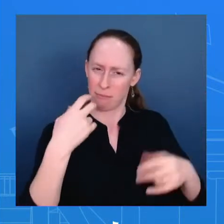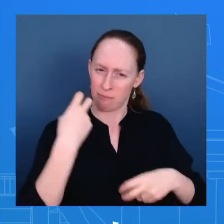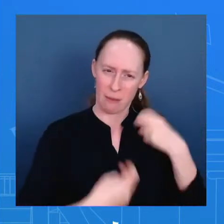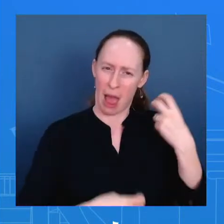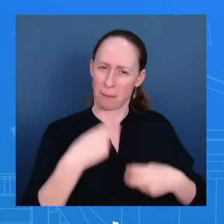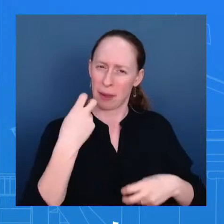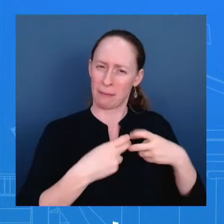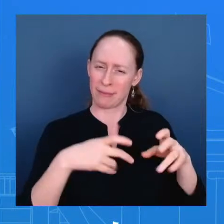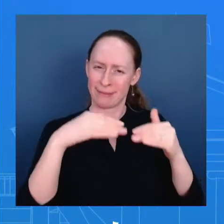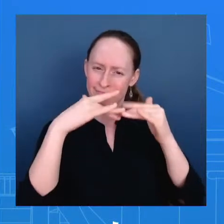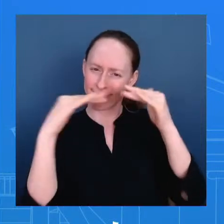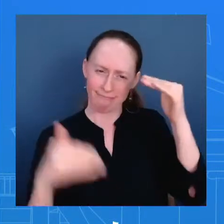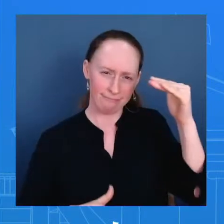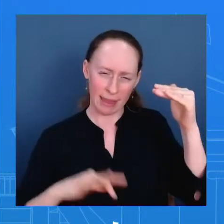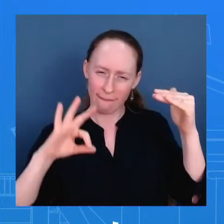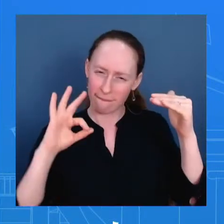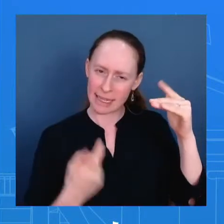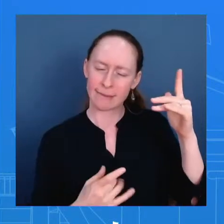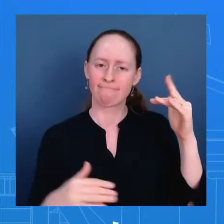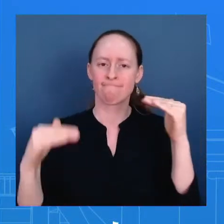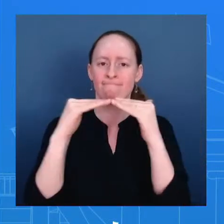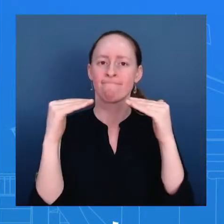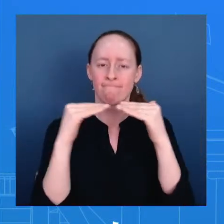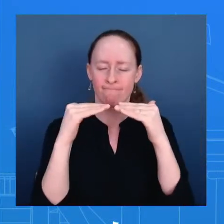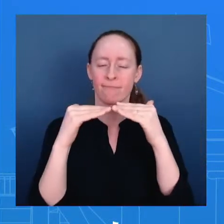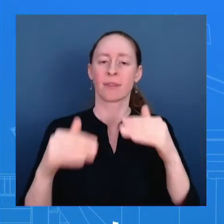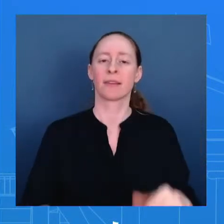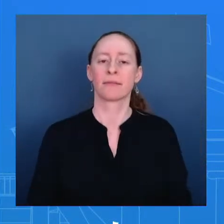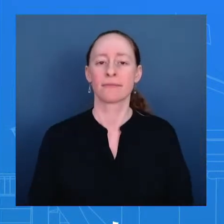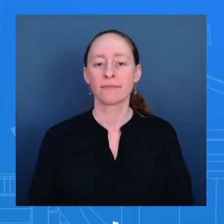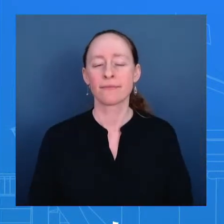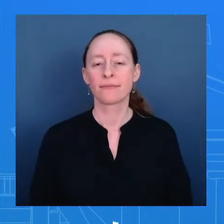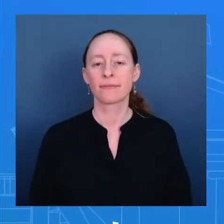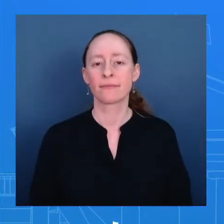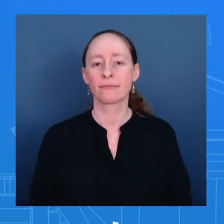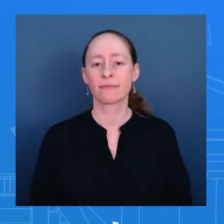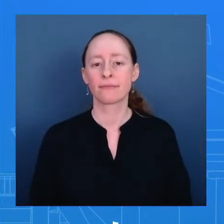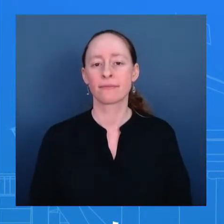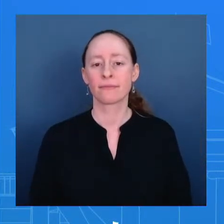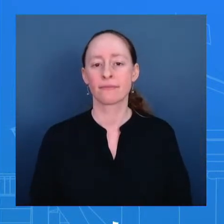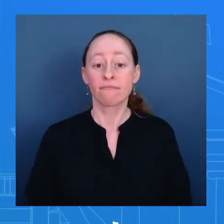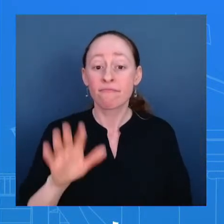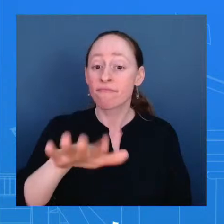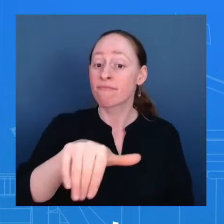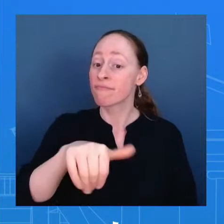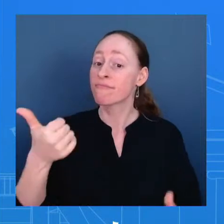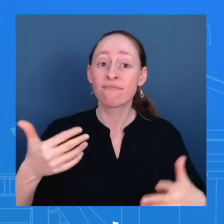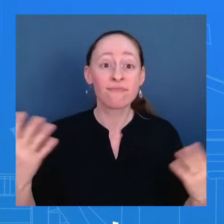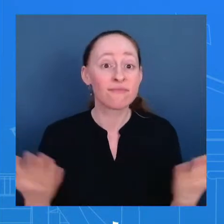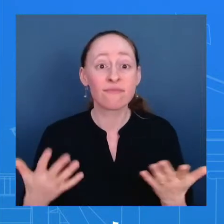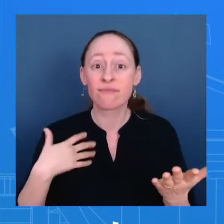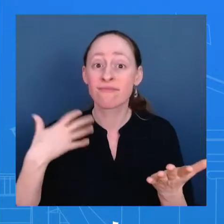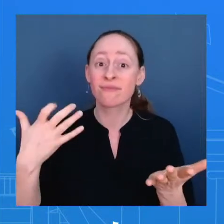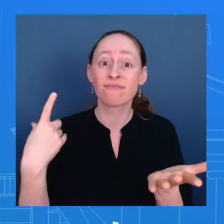as part of our series of engagements this week, we are marking the 70th anniversary of the landmark Supreme Court decision,